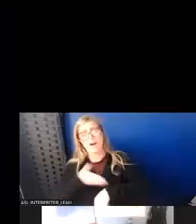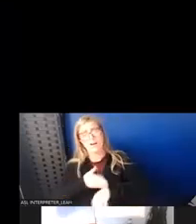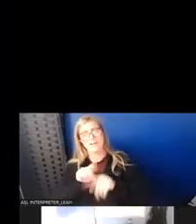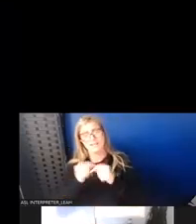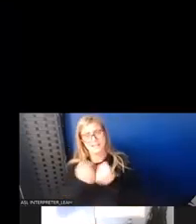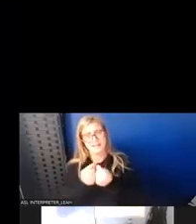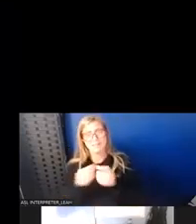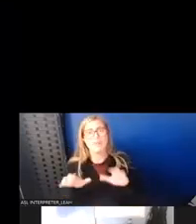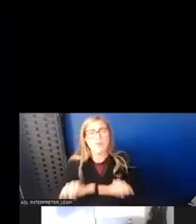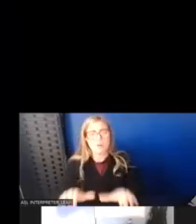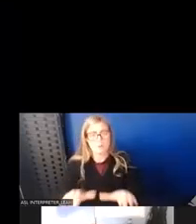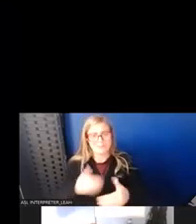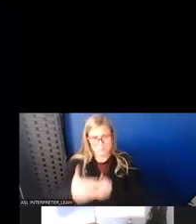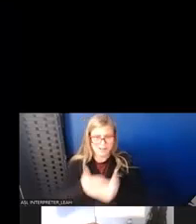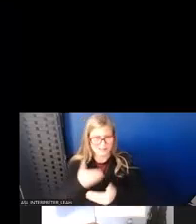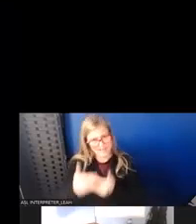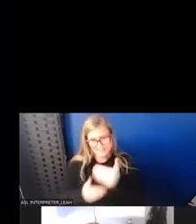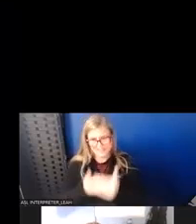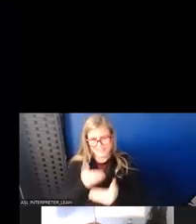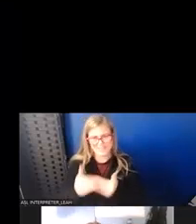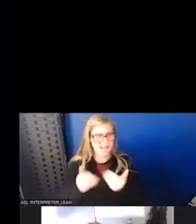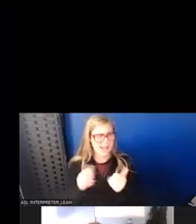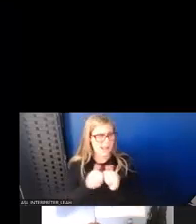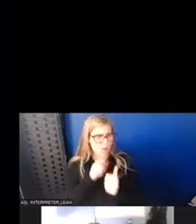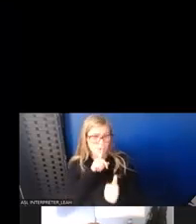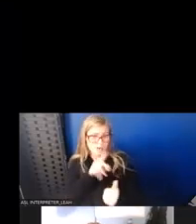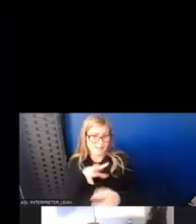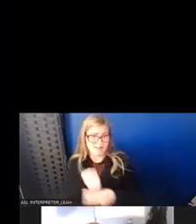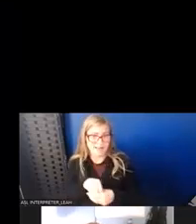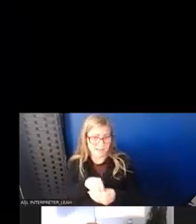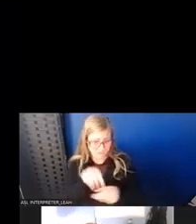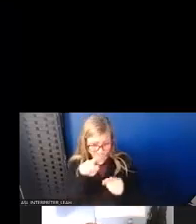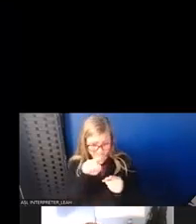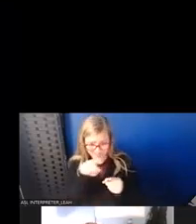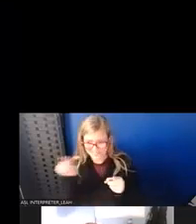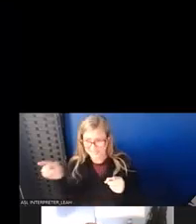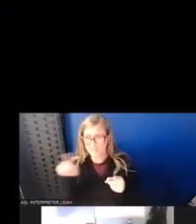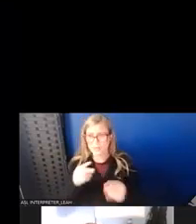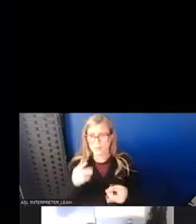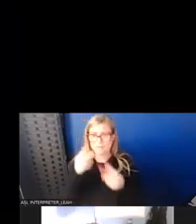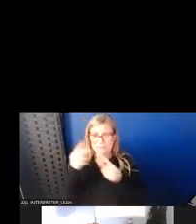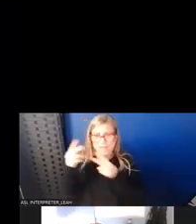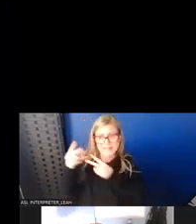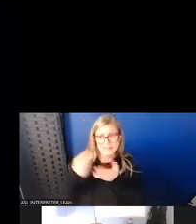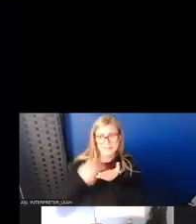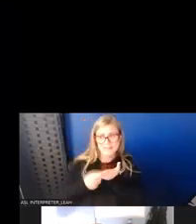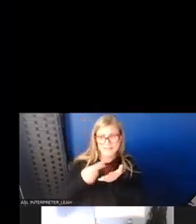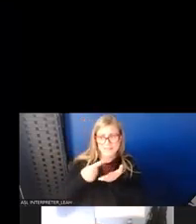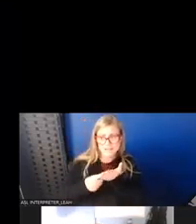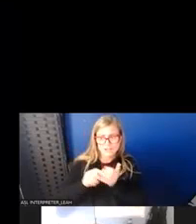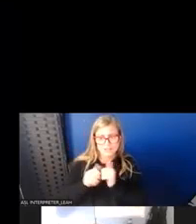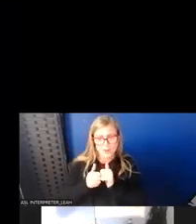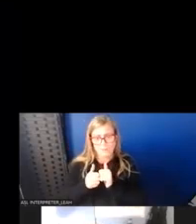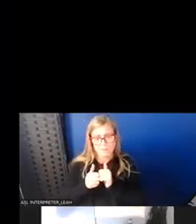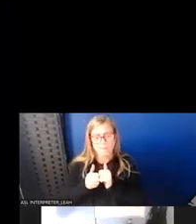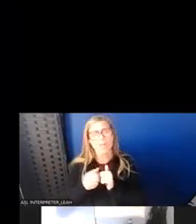So how can we really engage in these reflective discussions? Well, one thing that you really want to do is to be searching